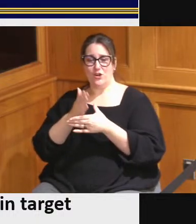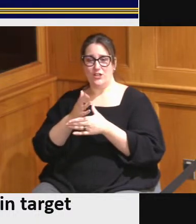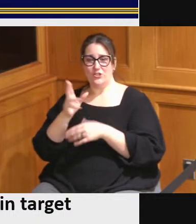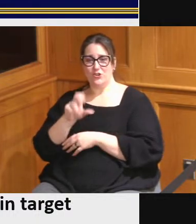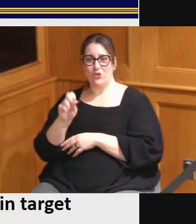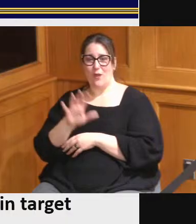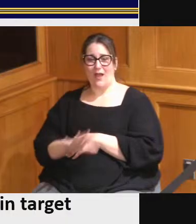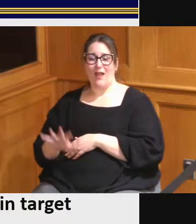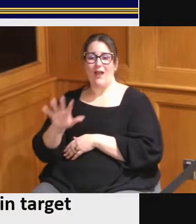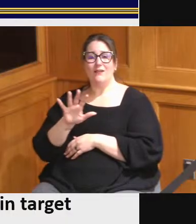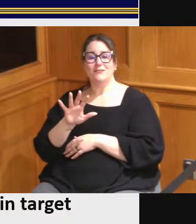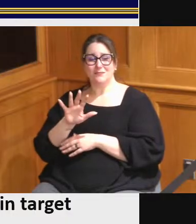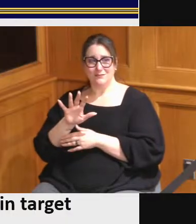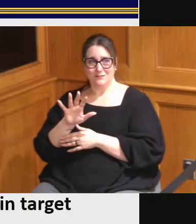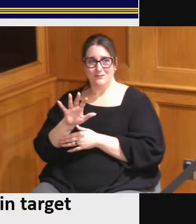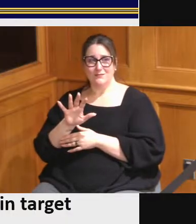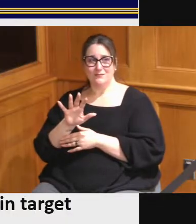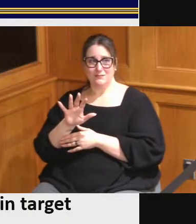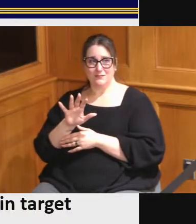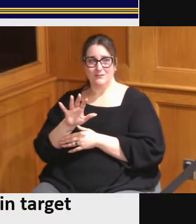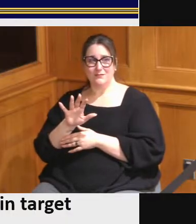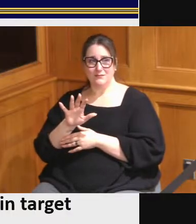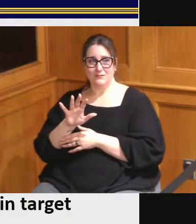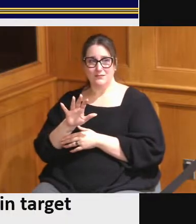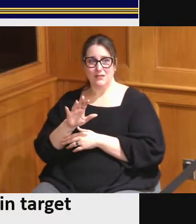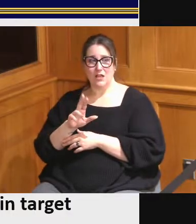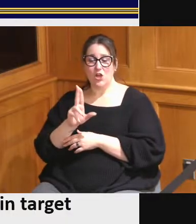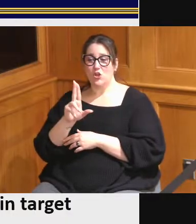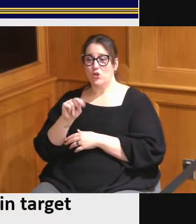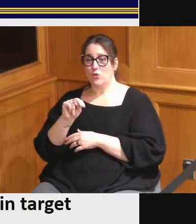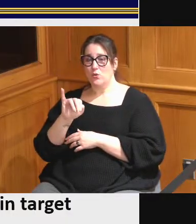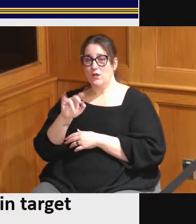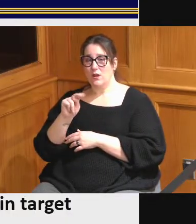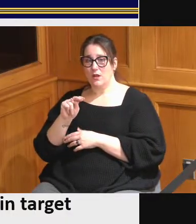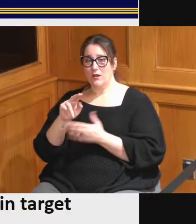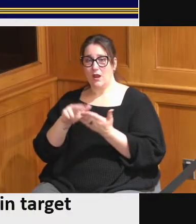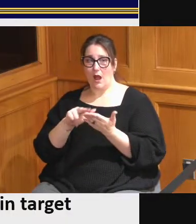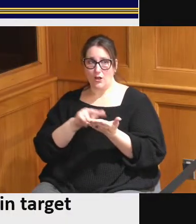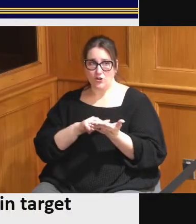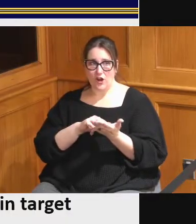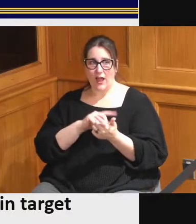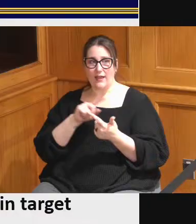of living. And these include, of course, union contracts, things that have been negotiated,